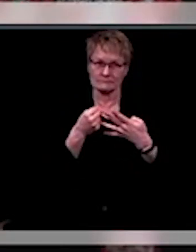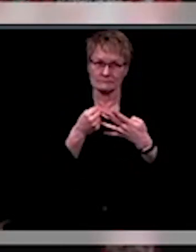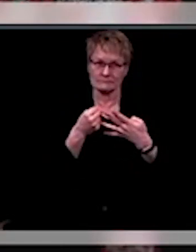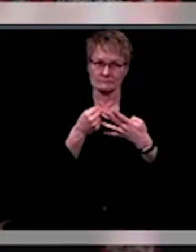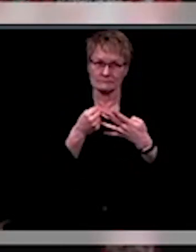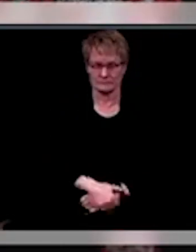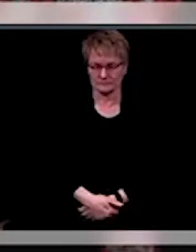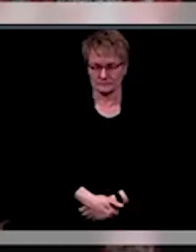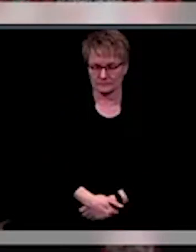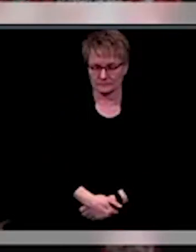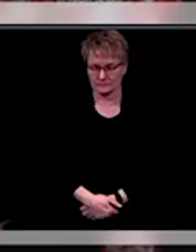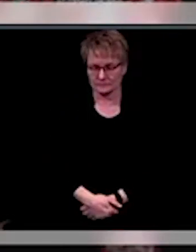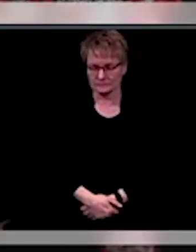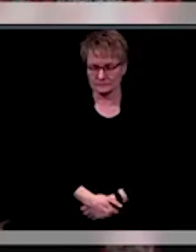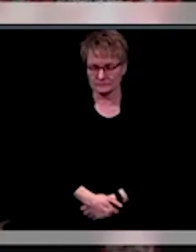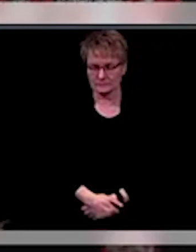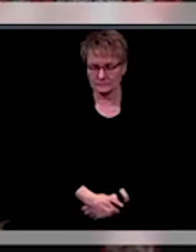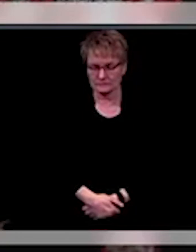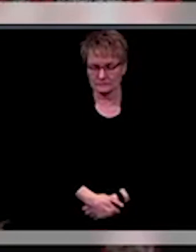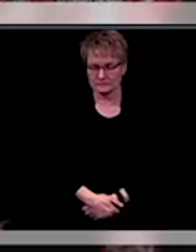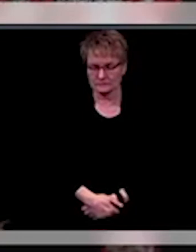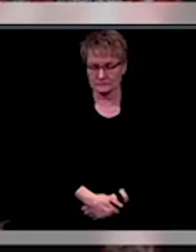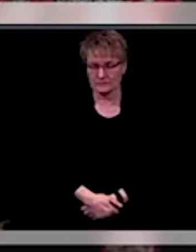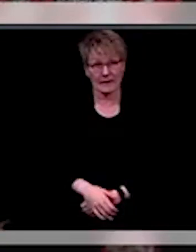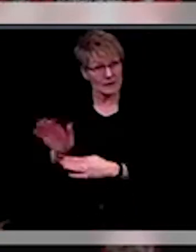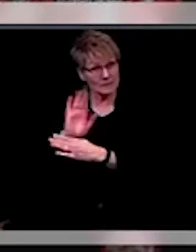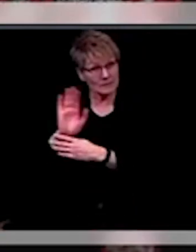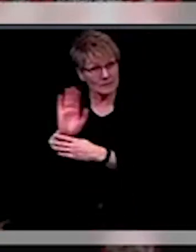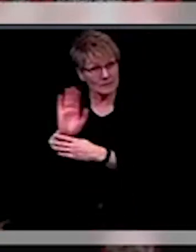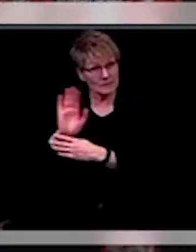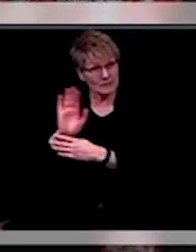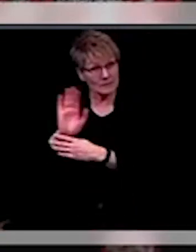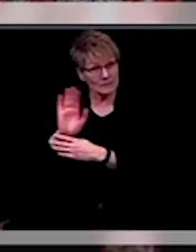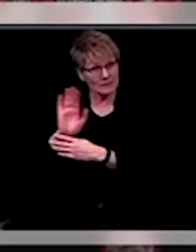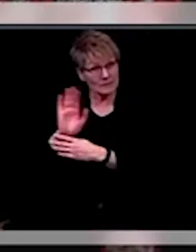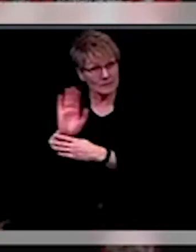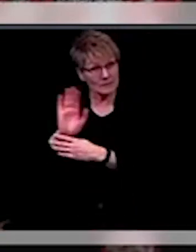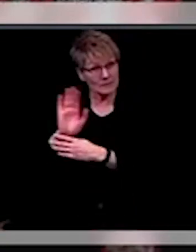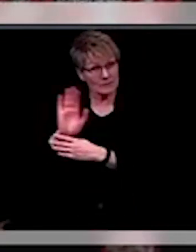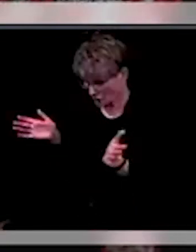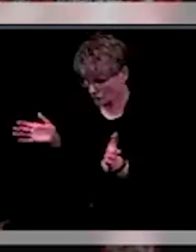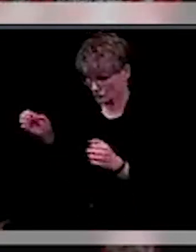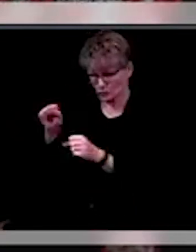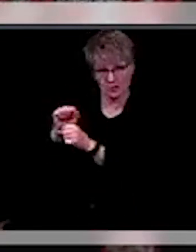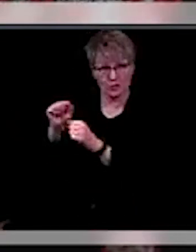should think about having their employees tested regularly, and they can send them over to Shasta